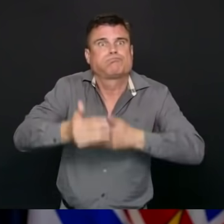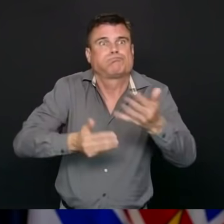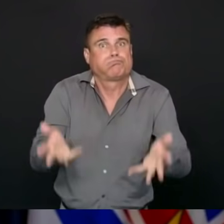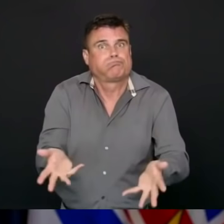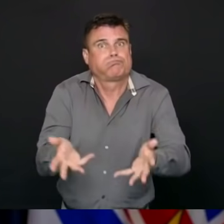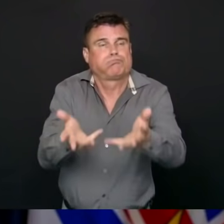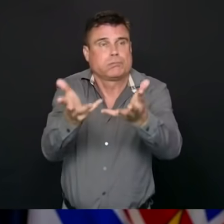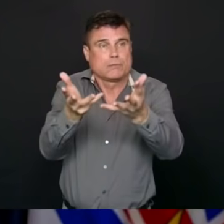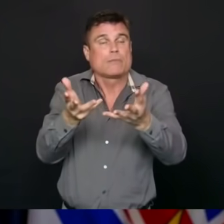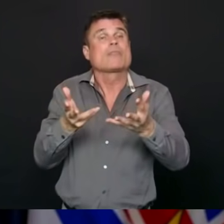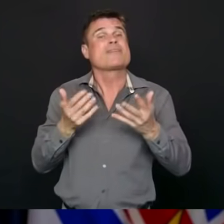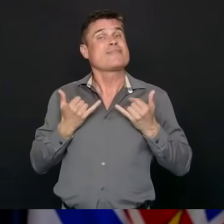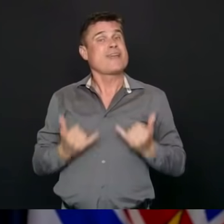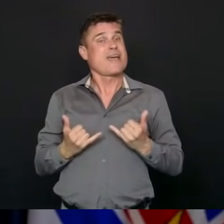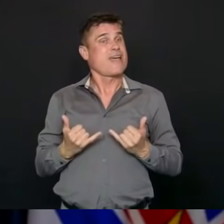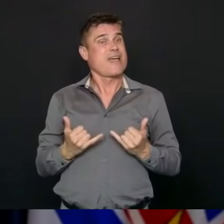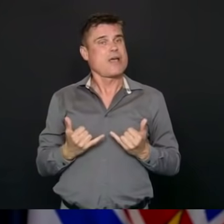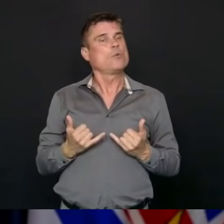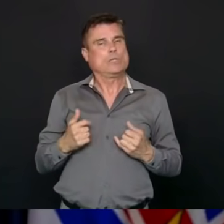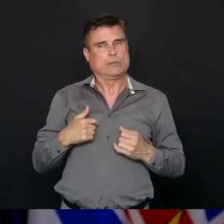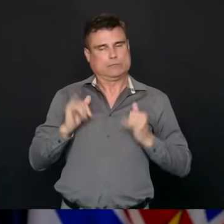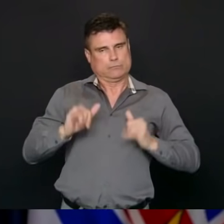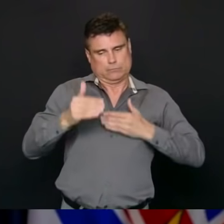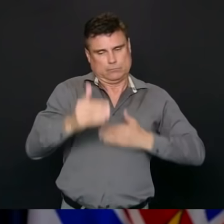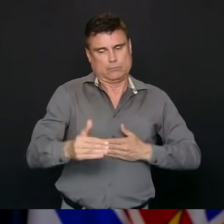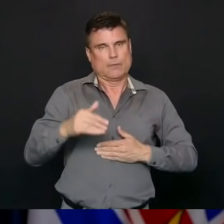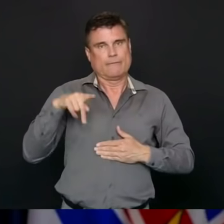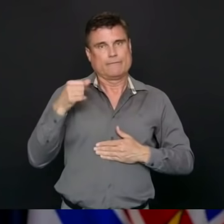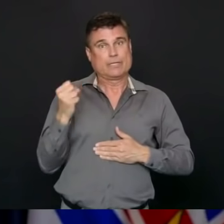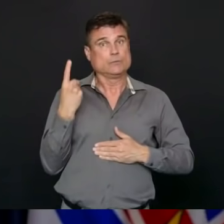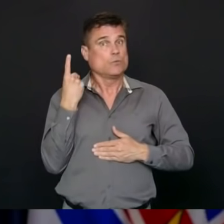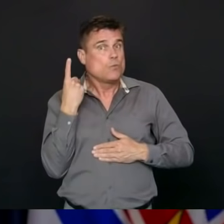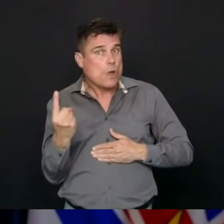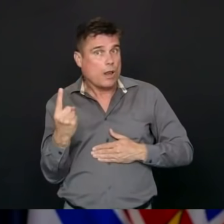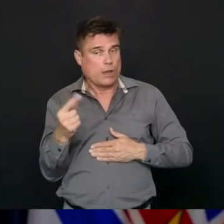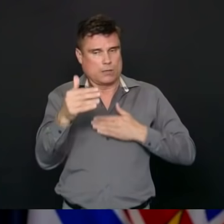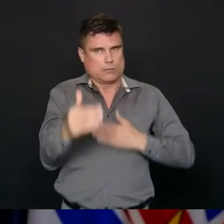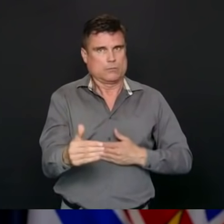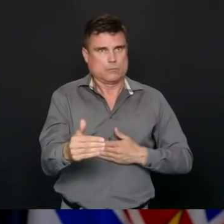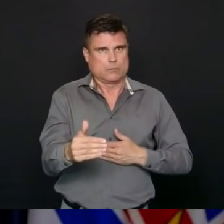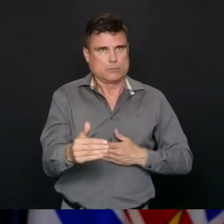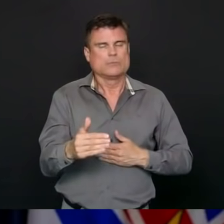We continue to need to be together to flatten the curve. It is critical